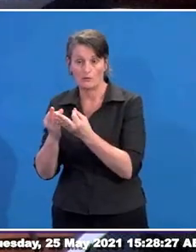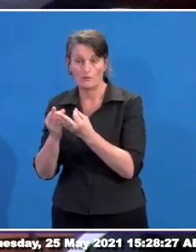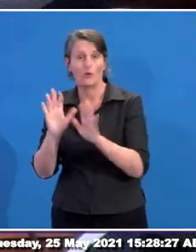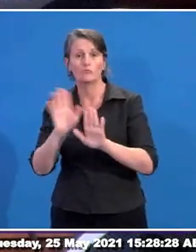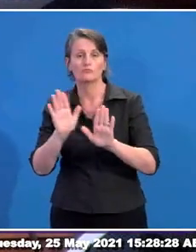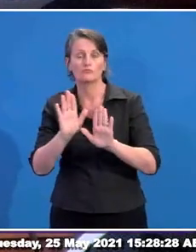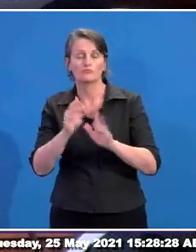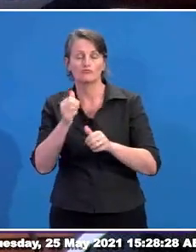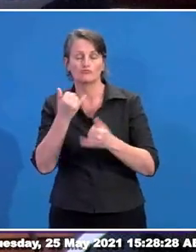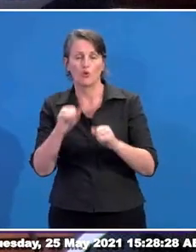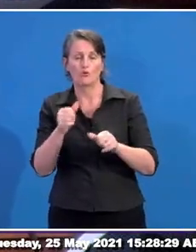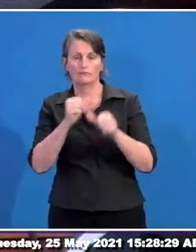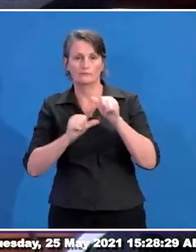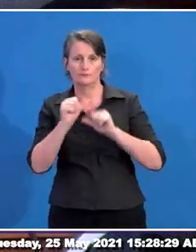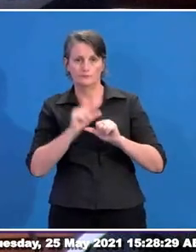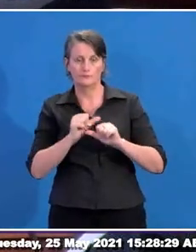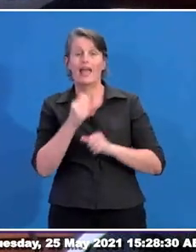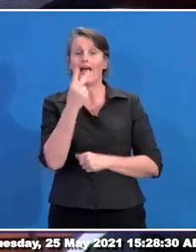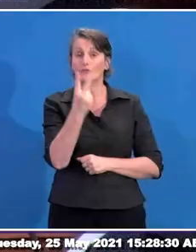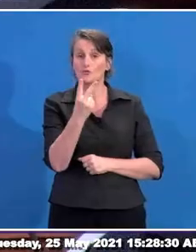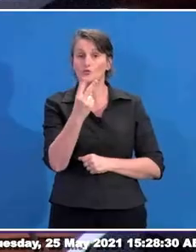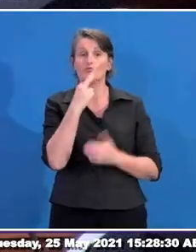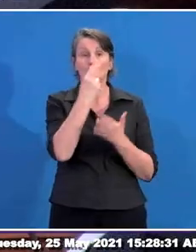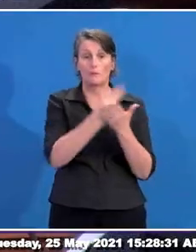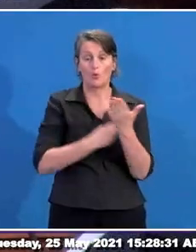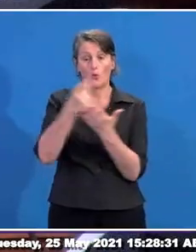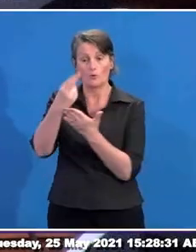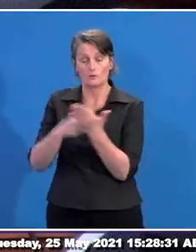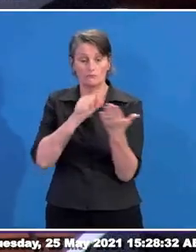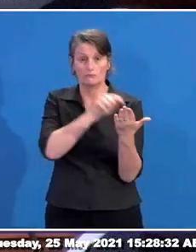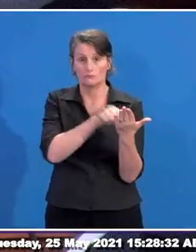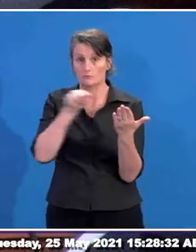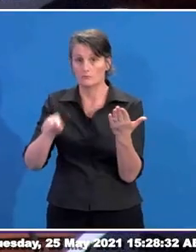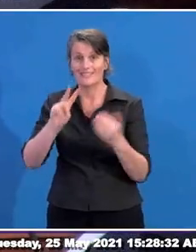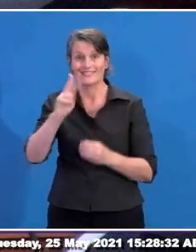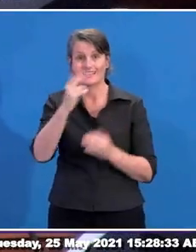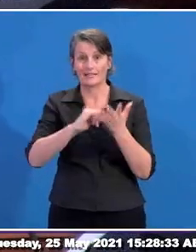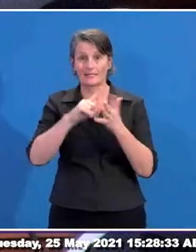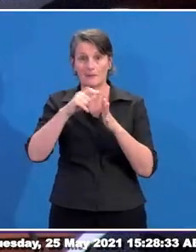There are two reports dated 2 September19, but may have been provided